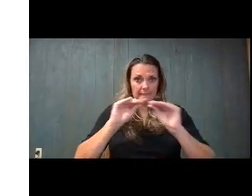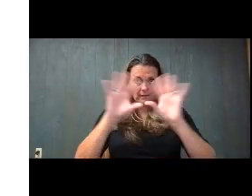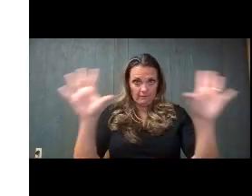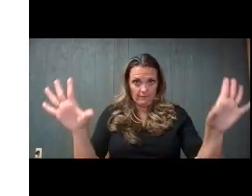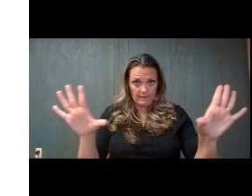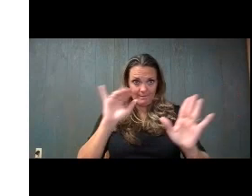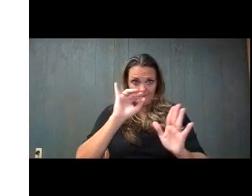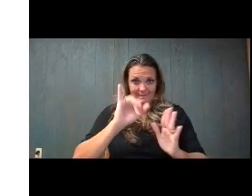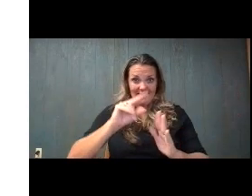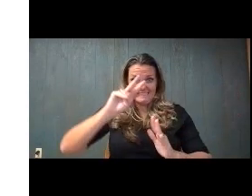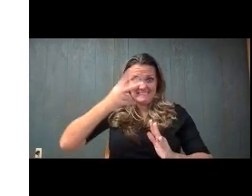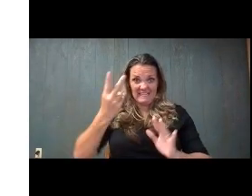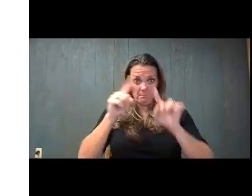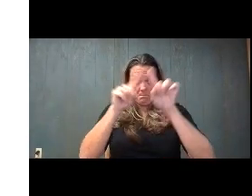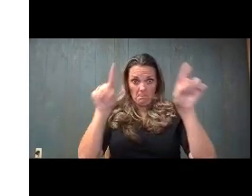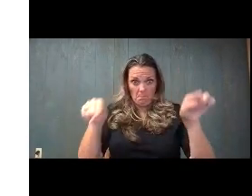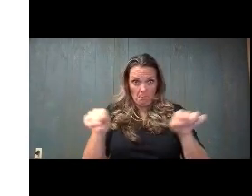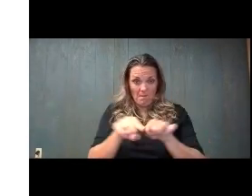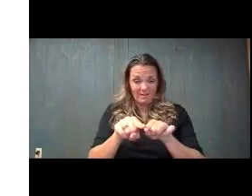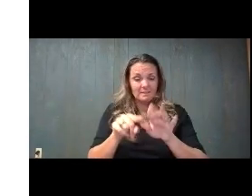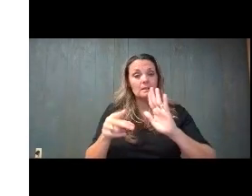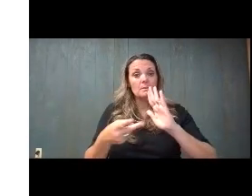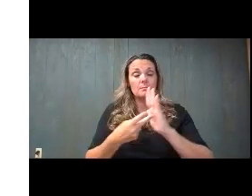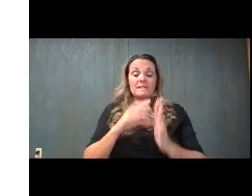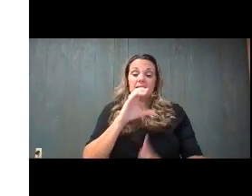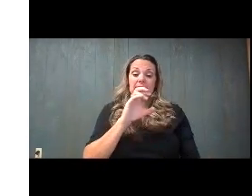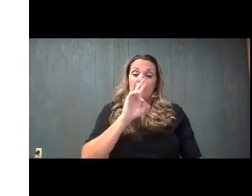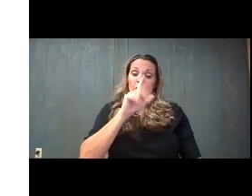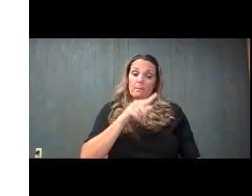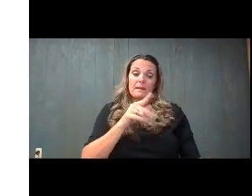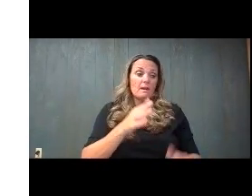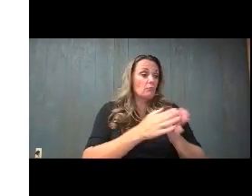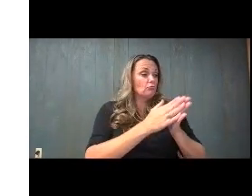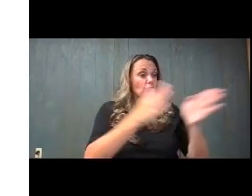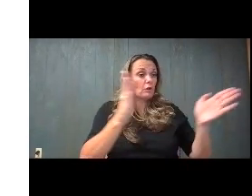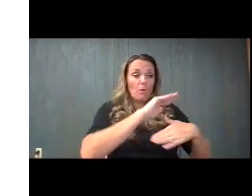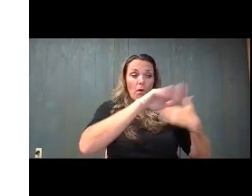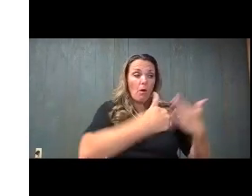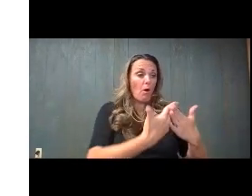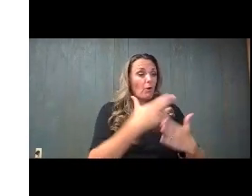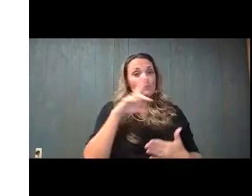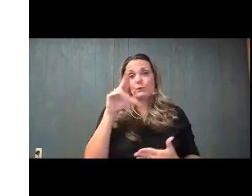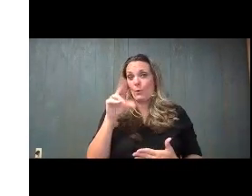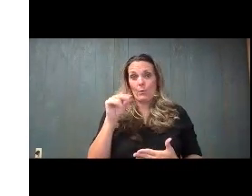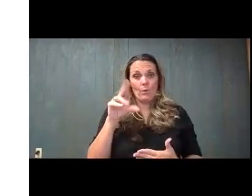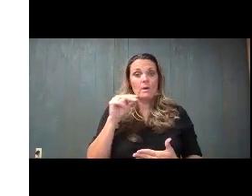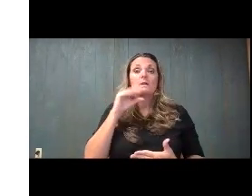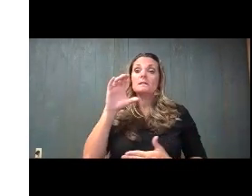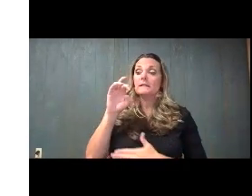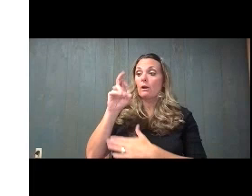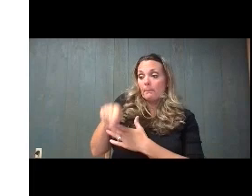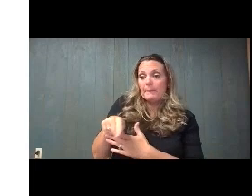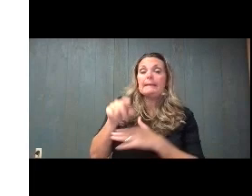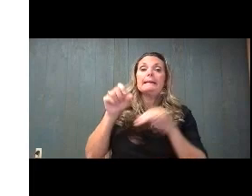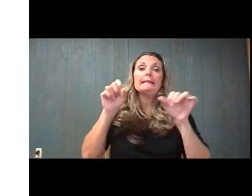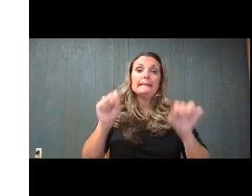second box, this isn't for the CRP as a whole. For example, the CRP can serve bids, purchases